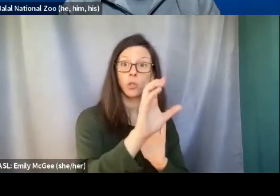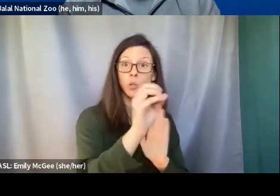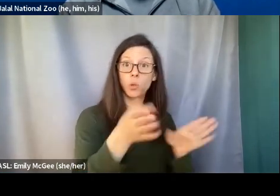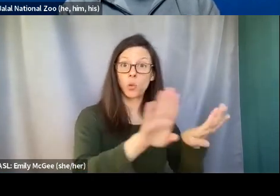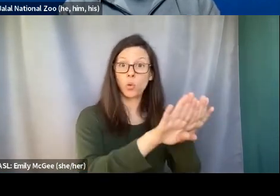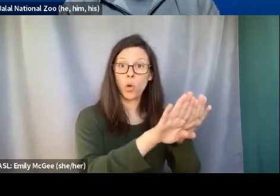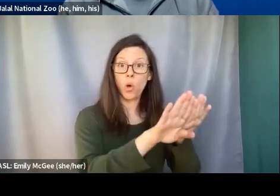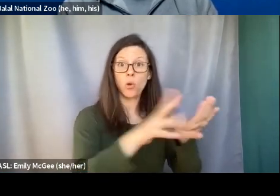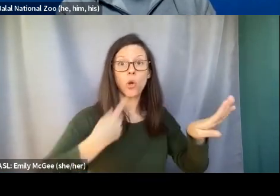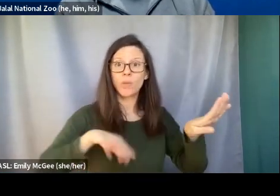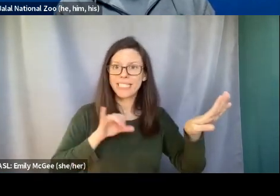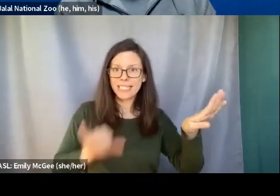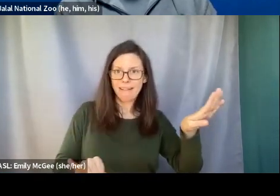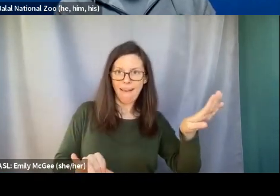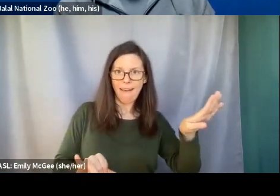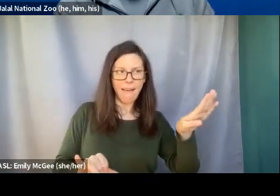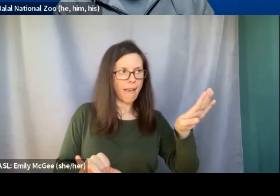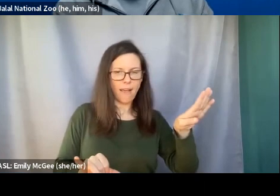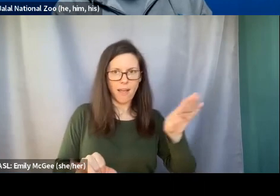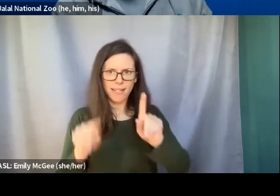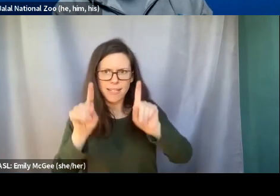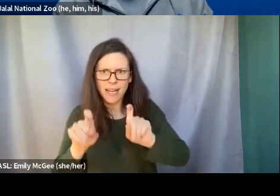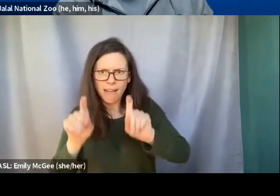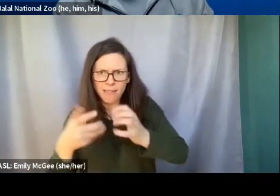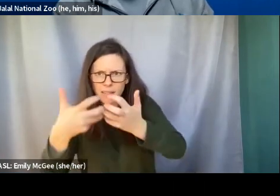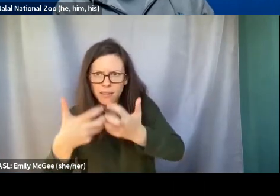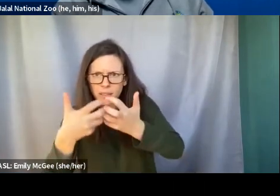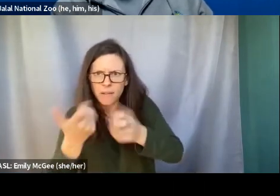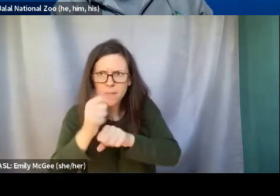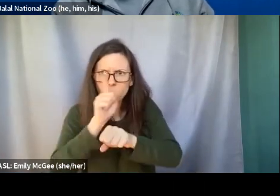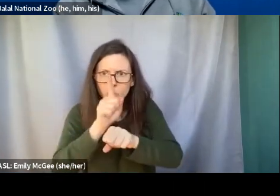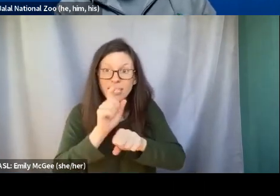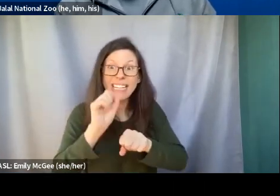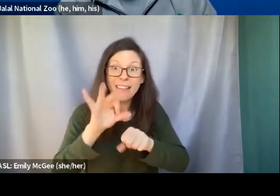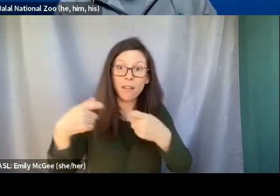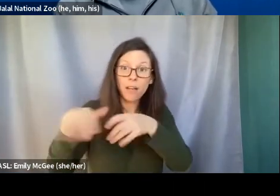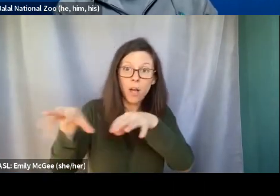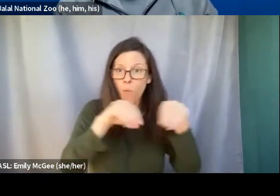while testing the generators to make sure they are up and running to see